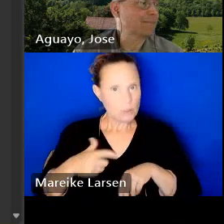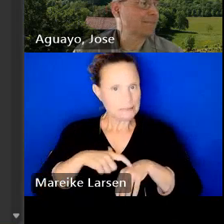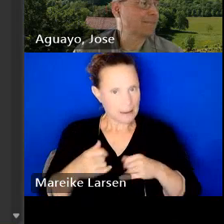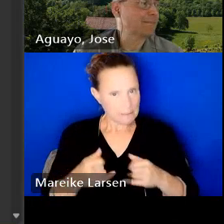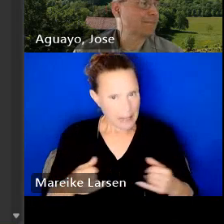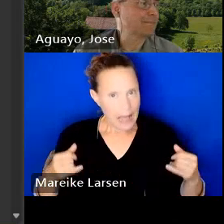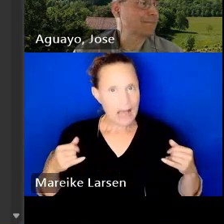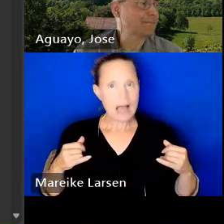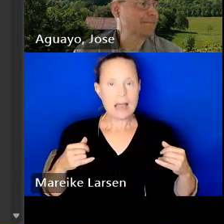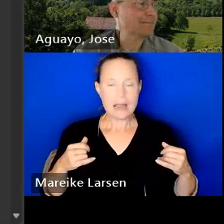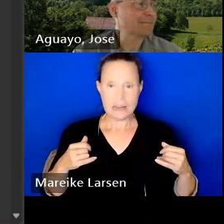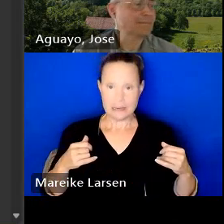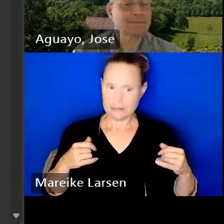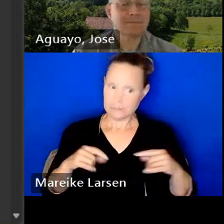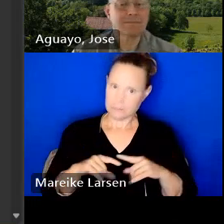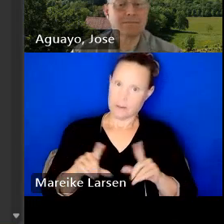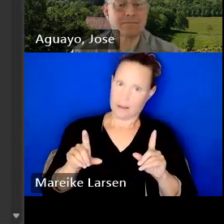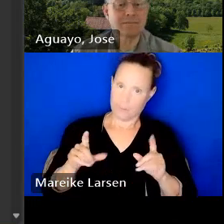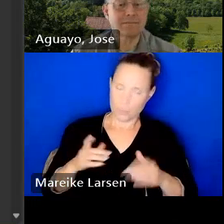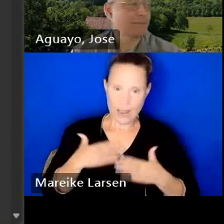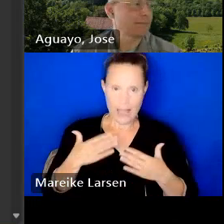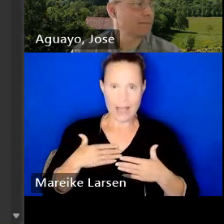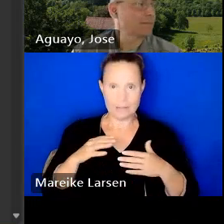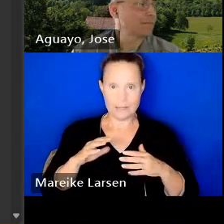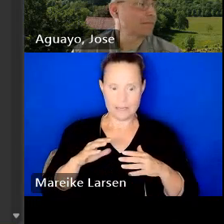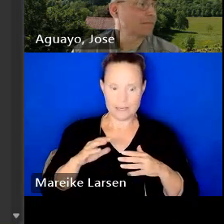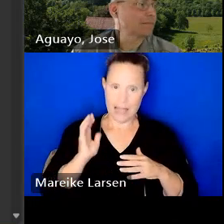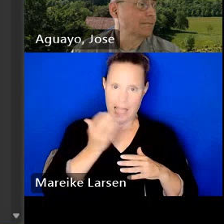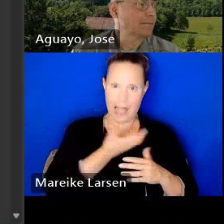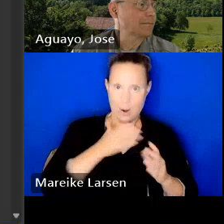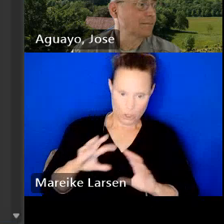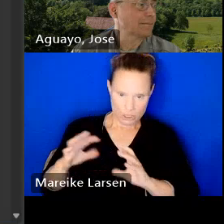We're happy that we're, you know, we've that our team has continued to do the.